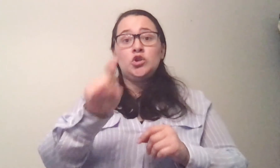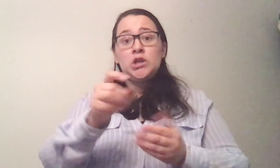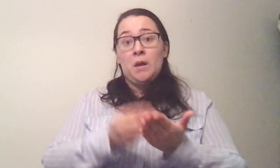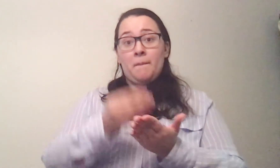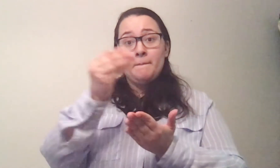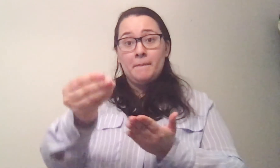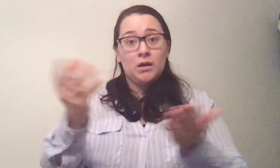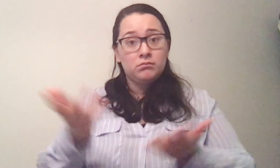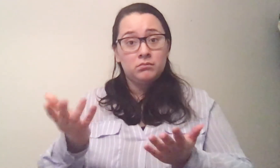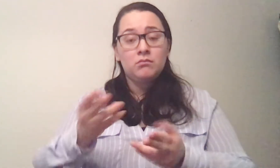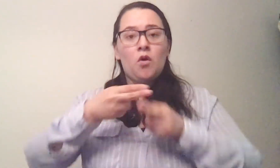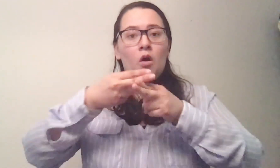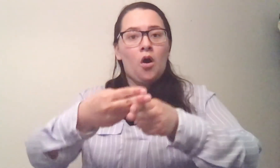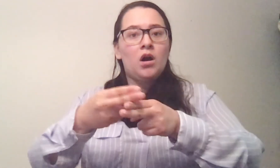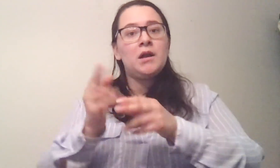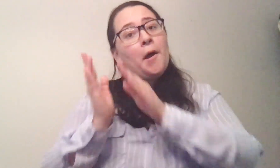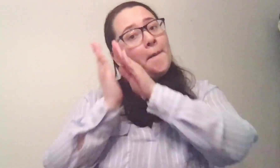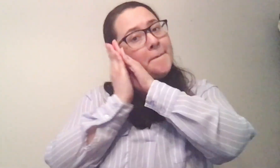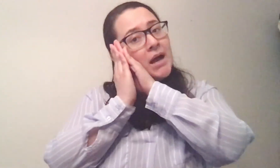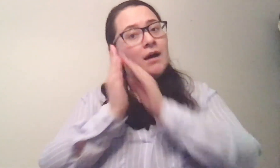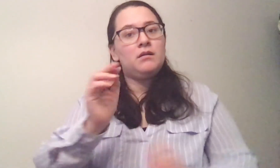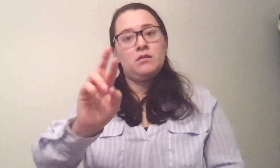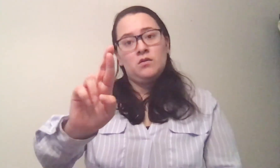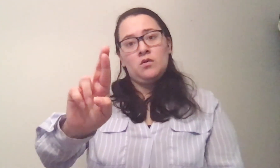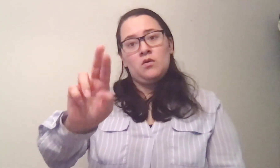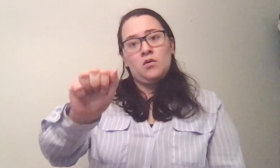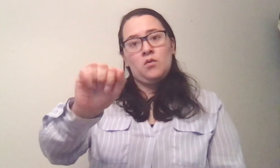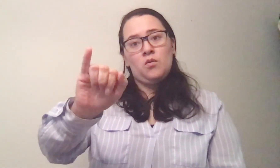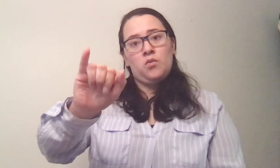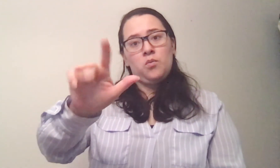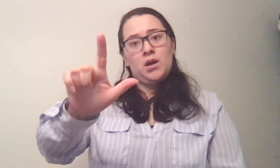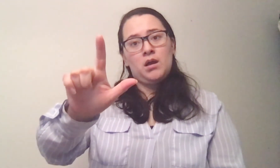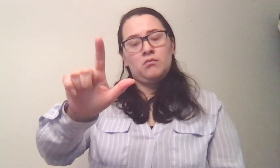You should buy a bed rail.